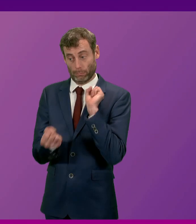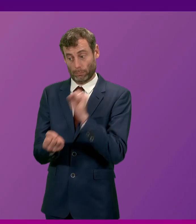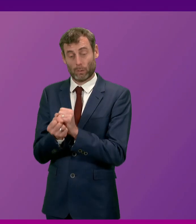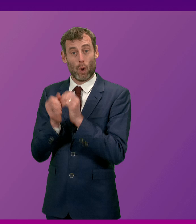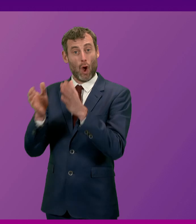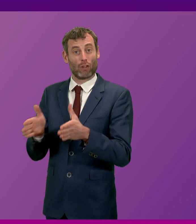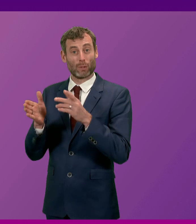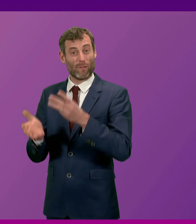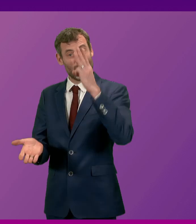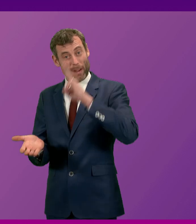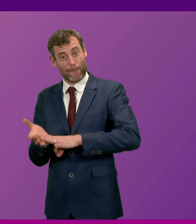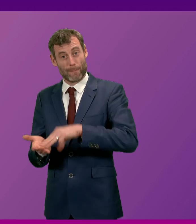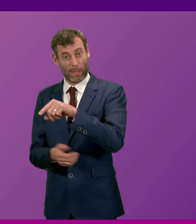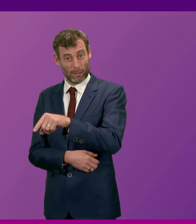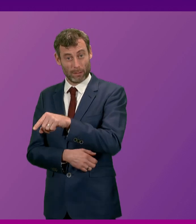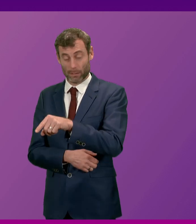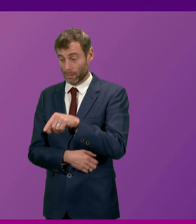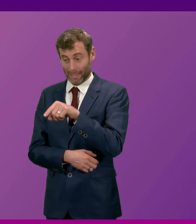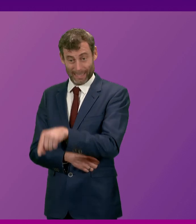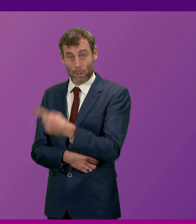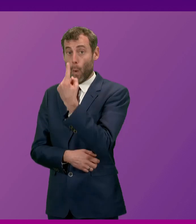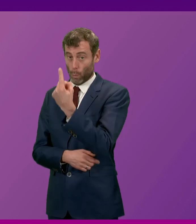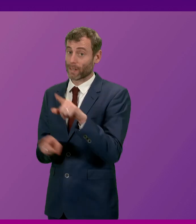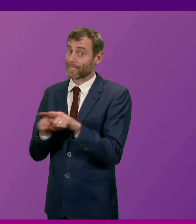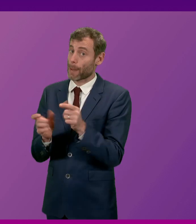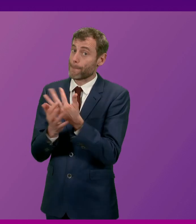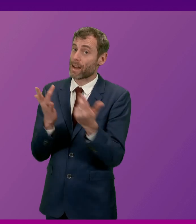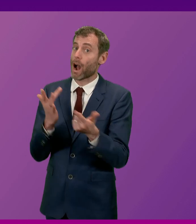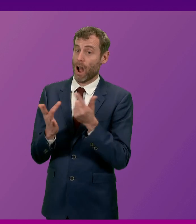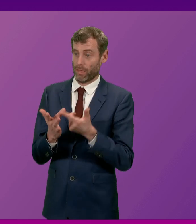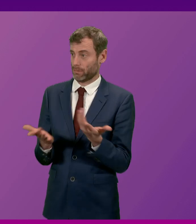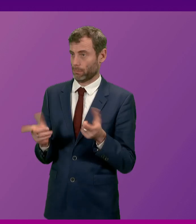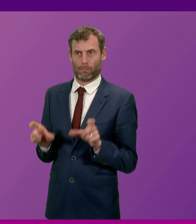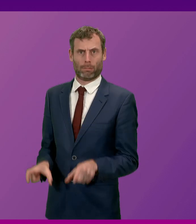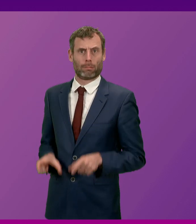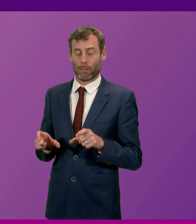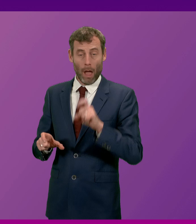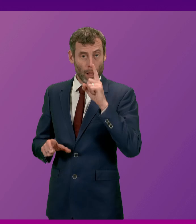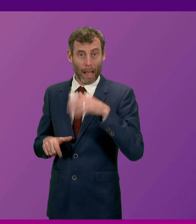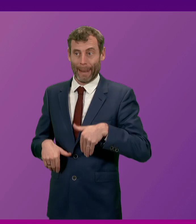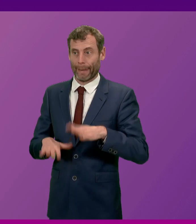three months and is one of many unfortunate victims of delayed discharge across Scotland.